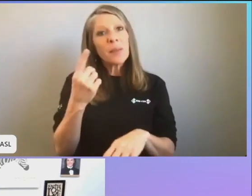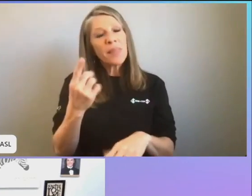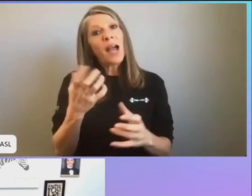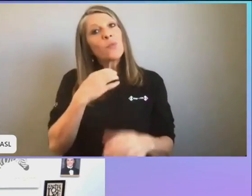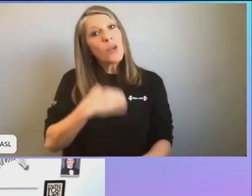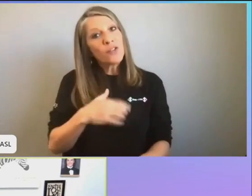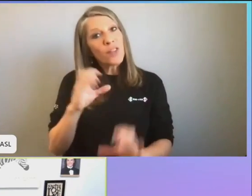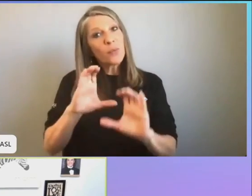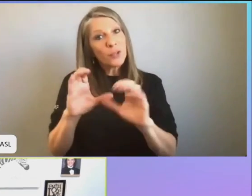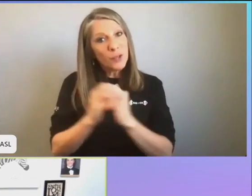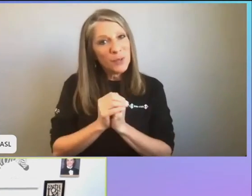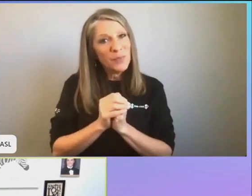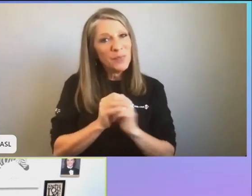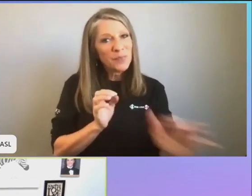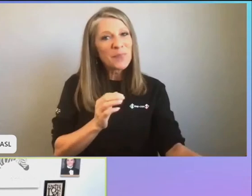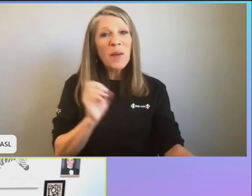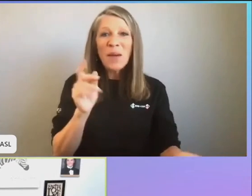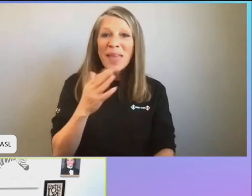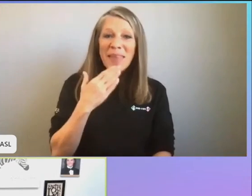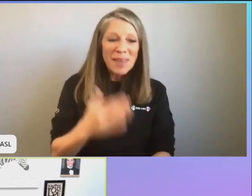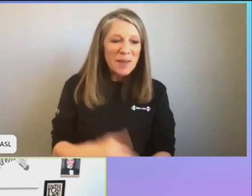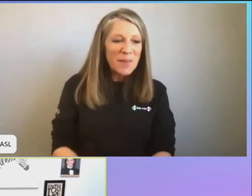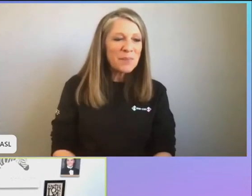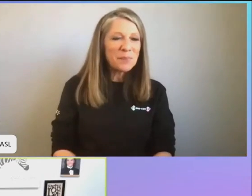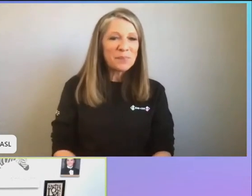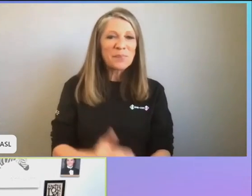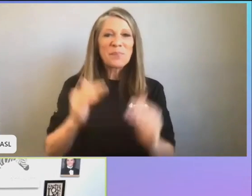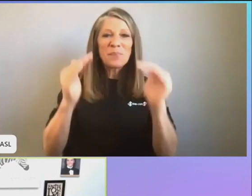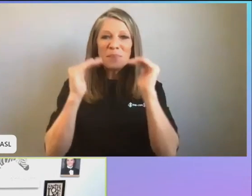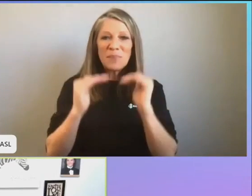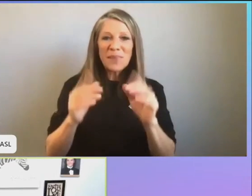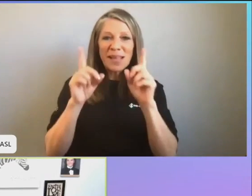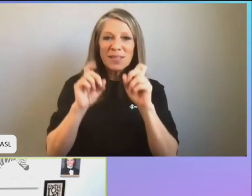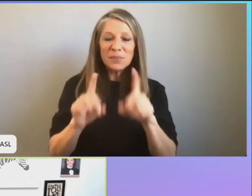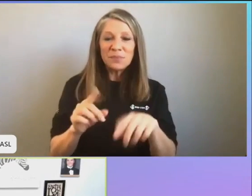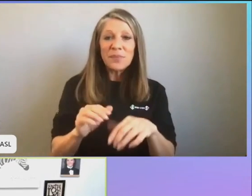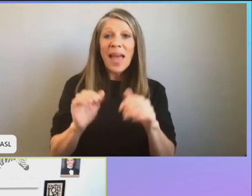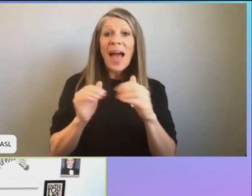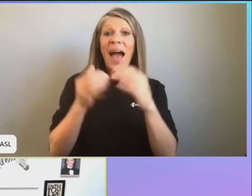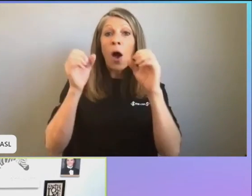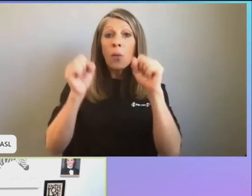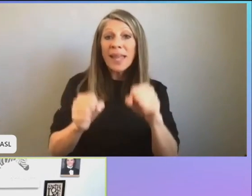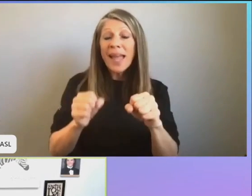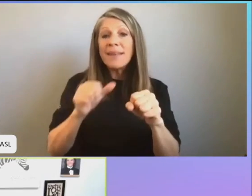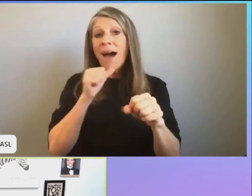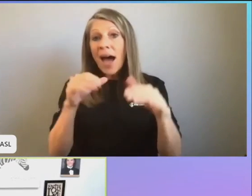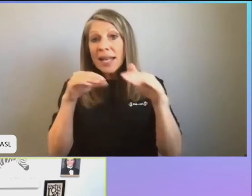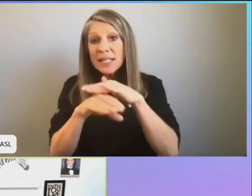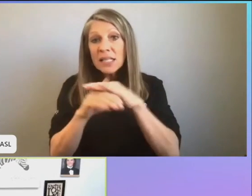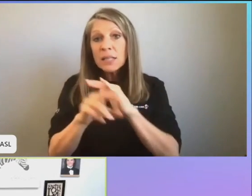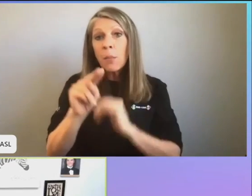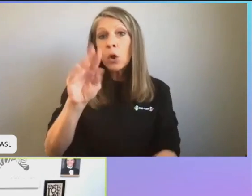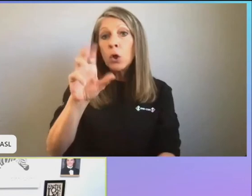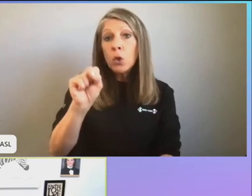probably go through all of the states and tell you something great that they have done, and I could tell you something that I wish they had done.